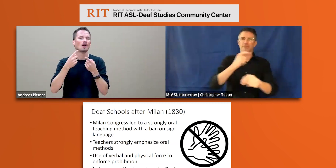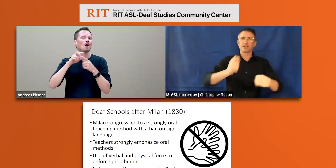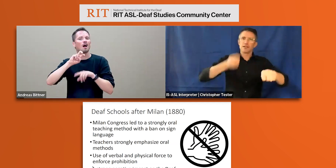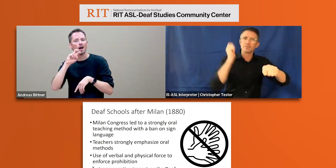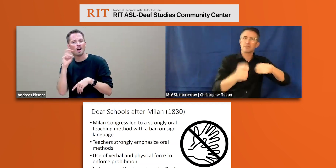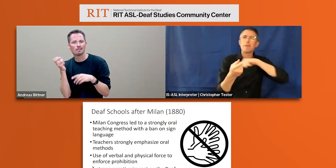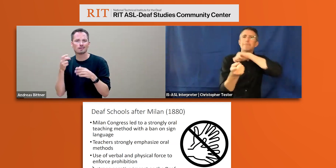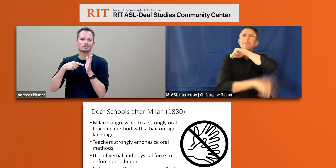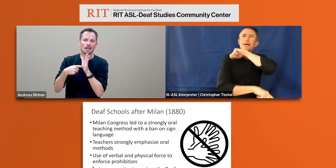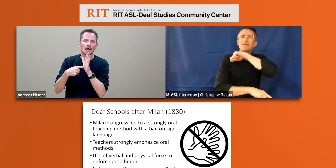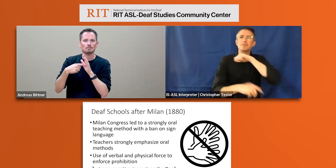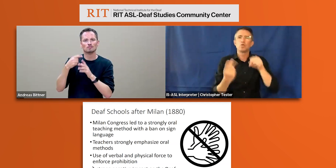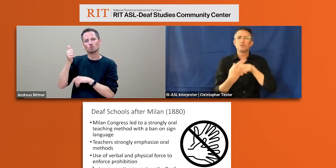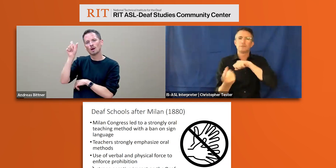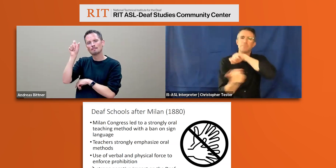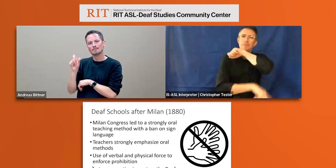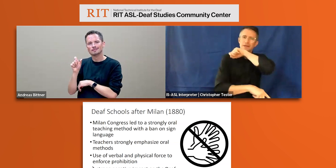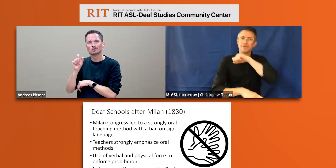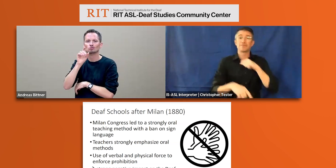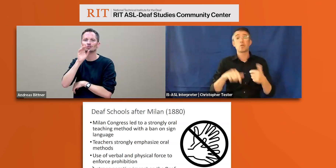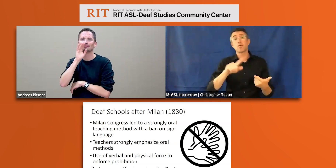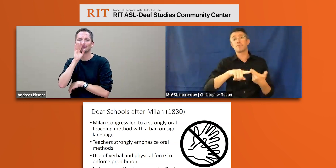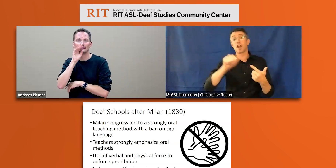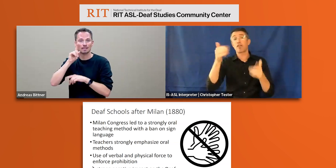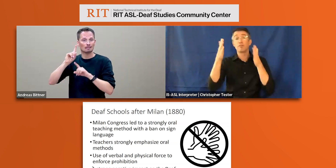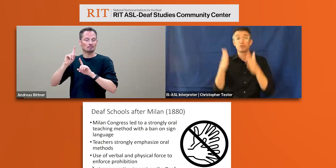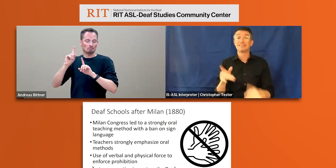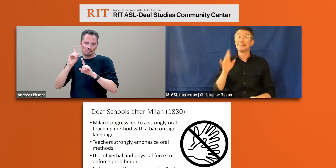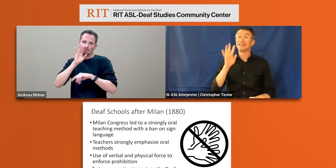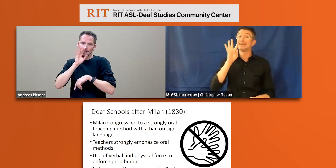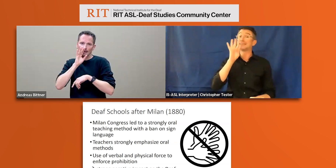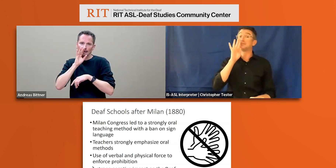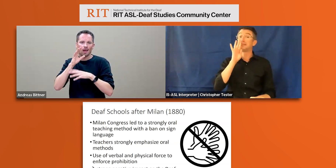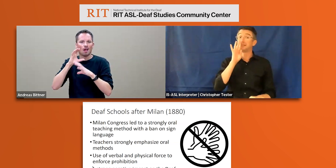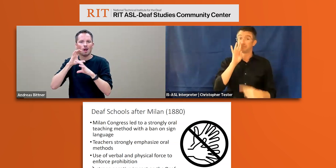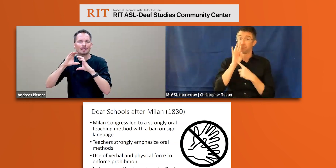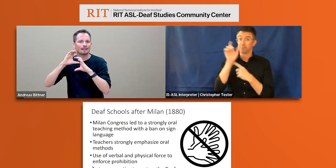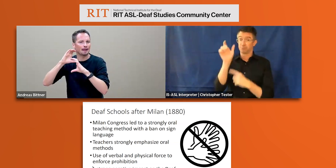As an example, we were punished for using sign language